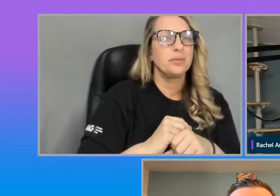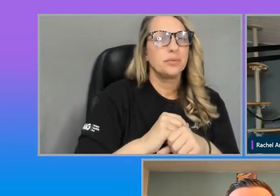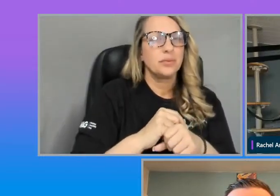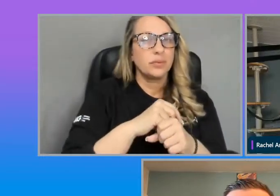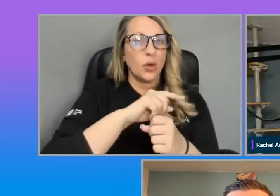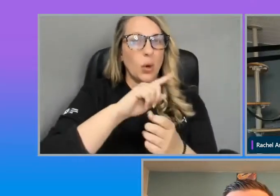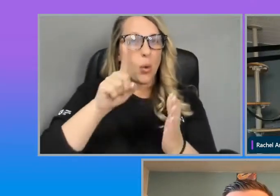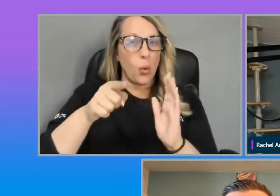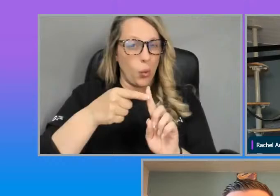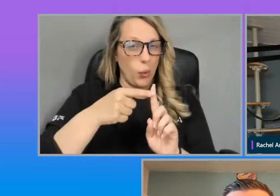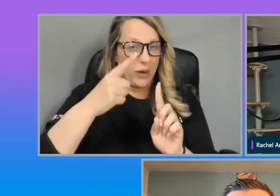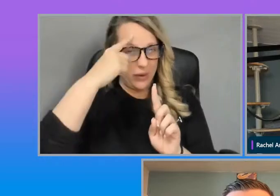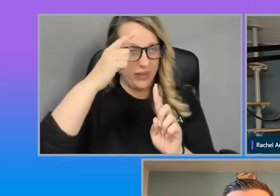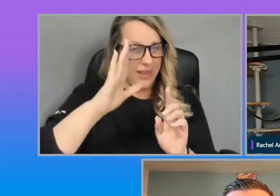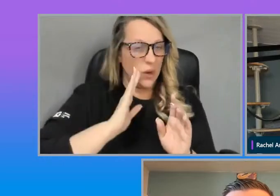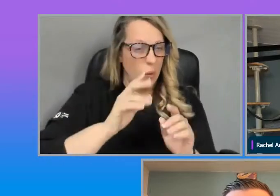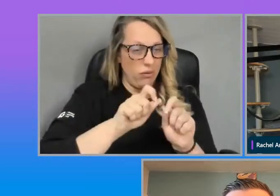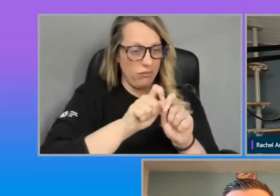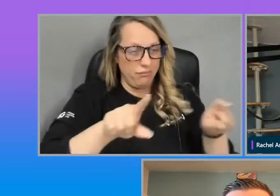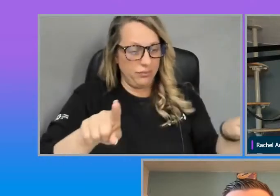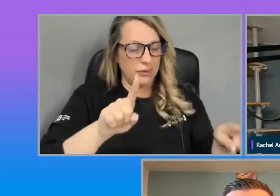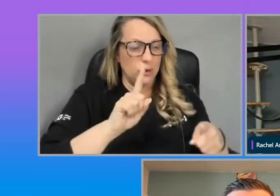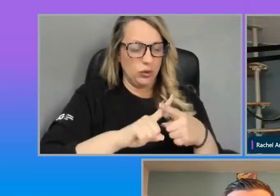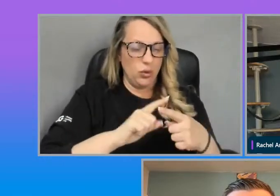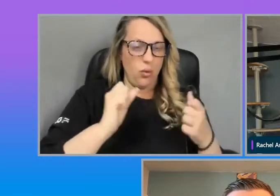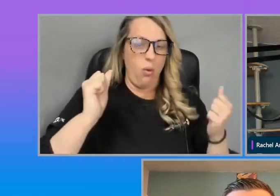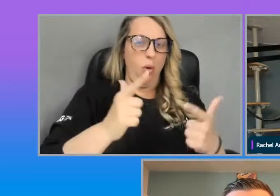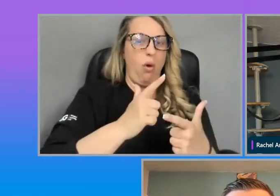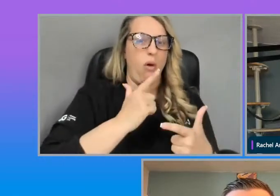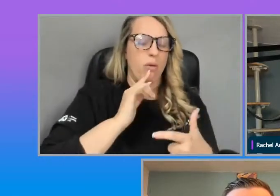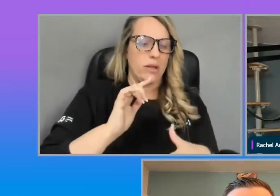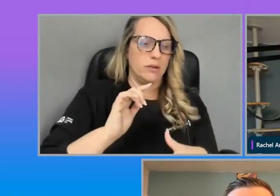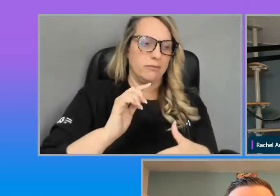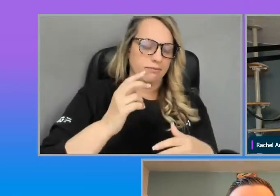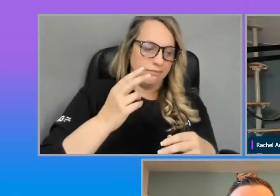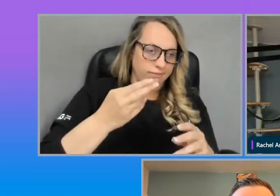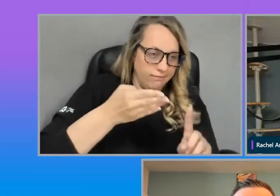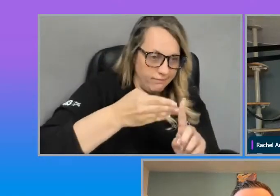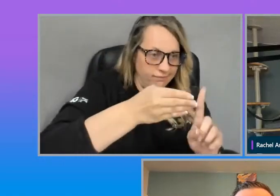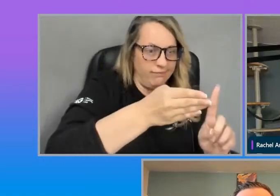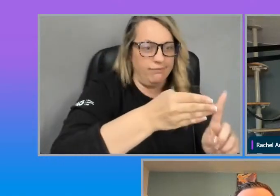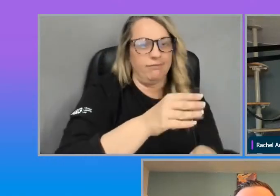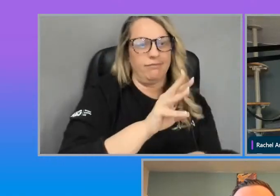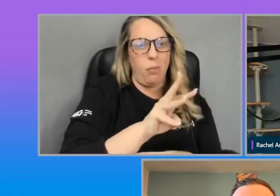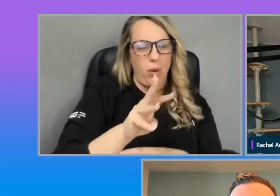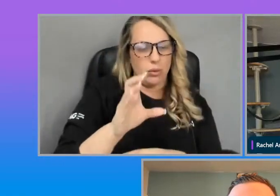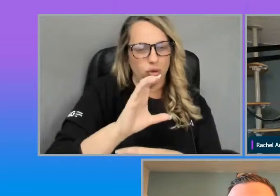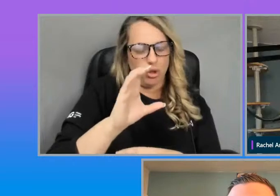expect this will make it to the major browsers?